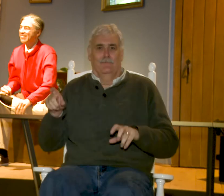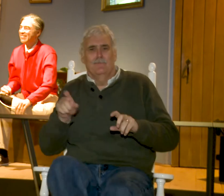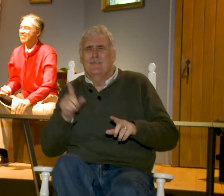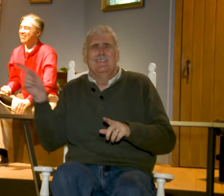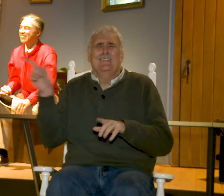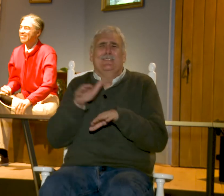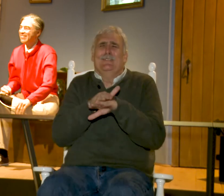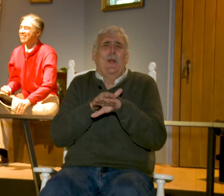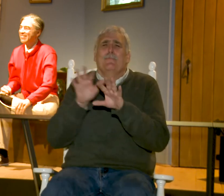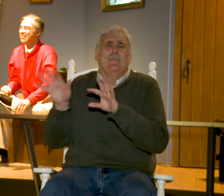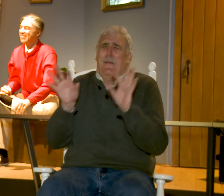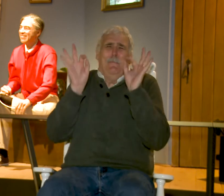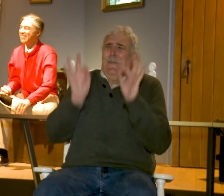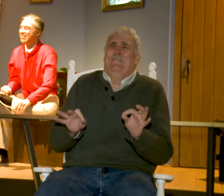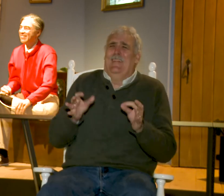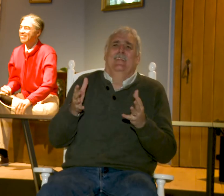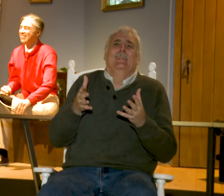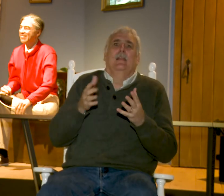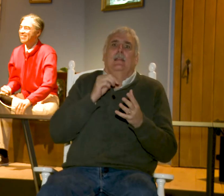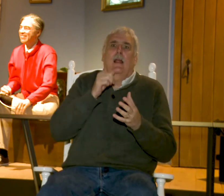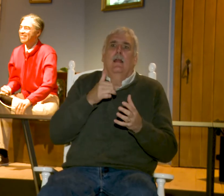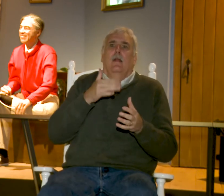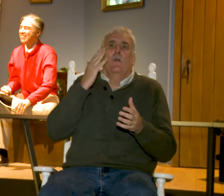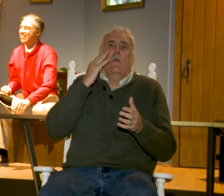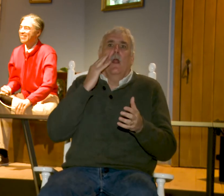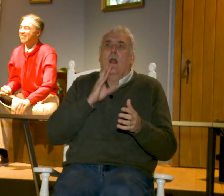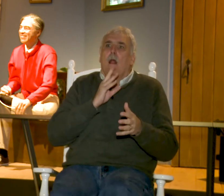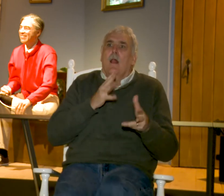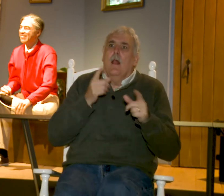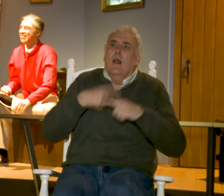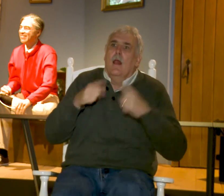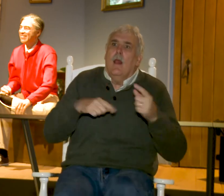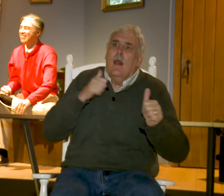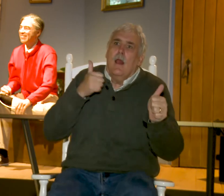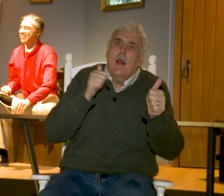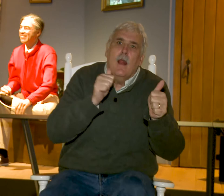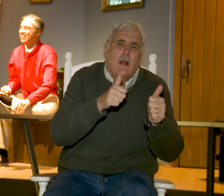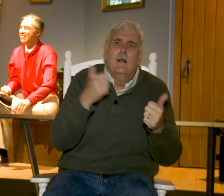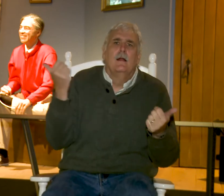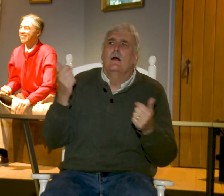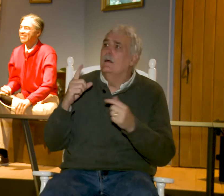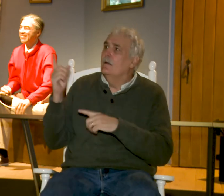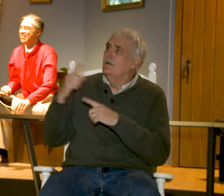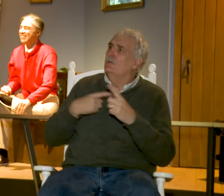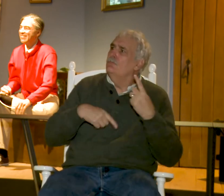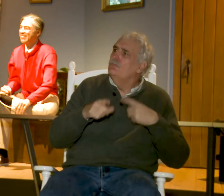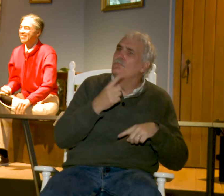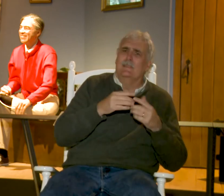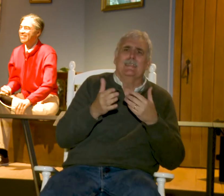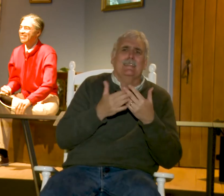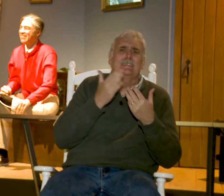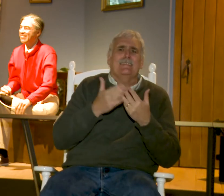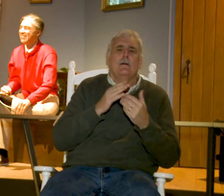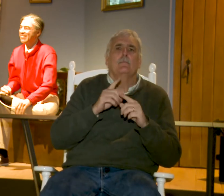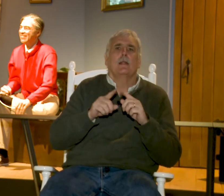taking a seat to begin speaking slowly, it was perfect. Compared to signing like crazy to keep up with the speaker, it was easy for the Deaf actor to sign along.